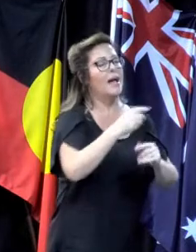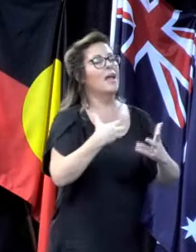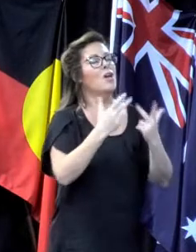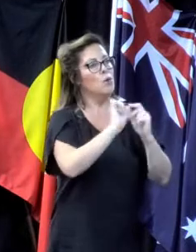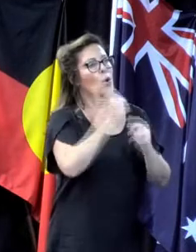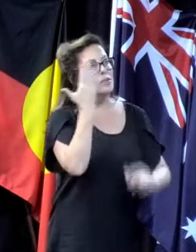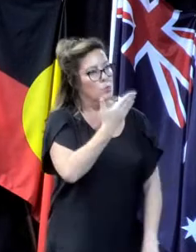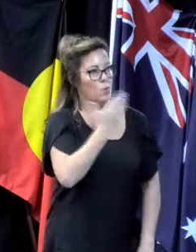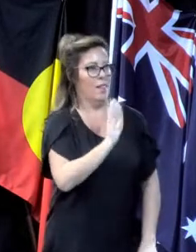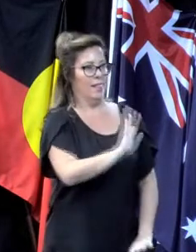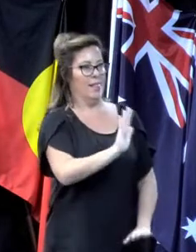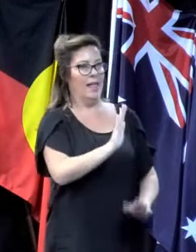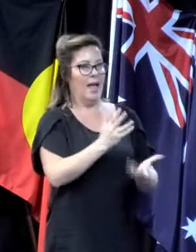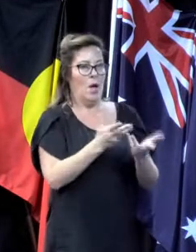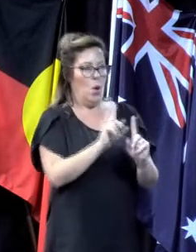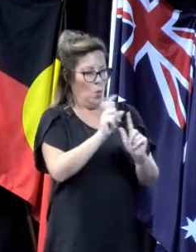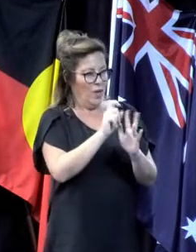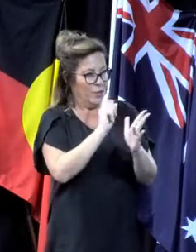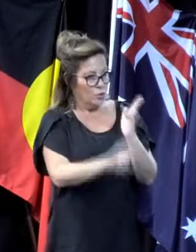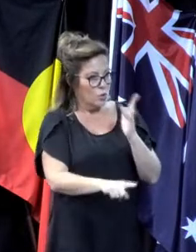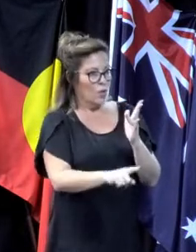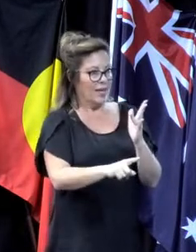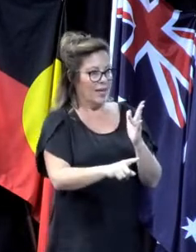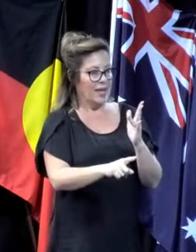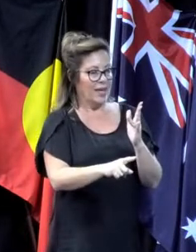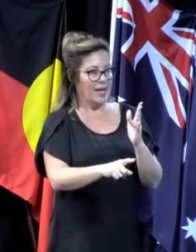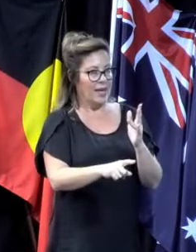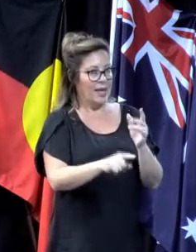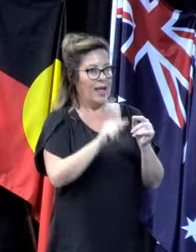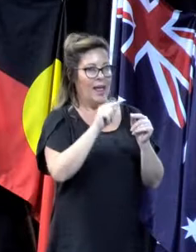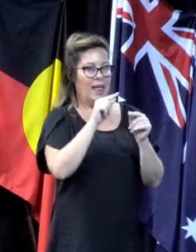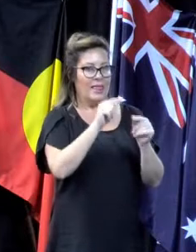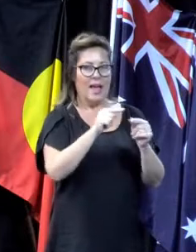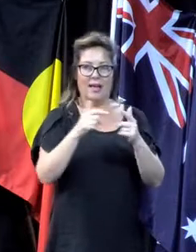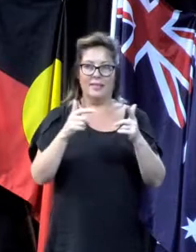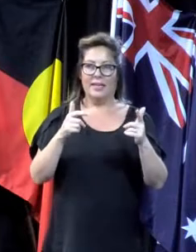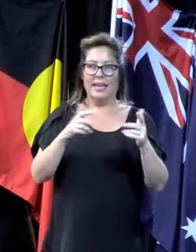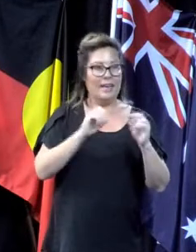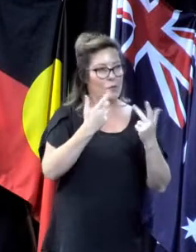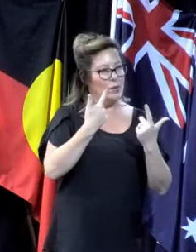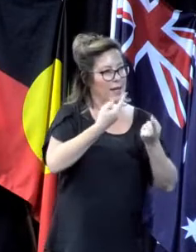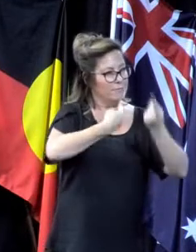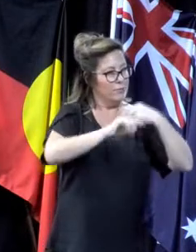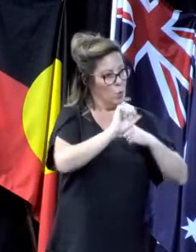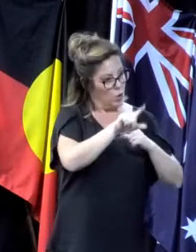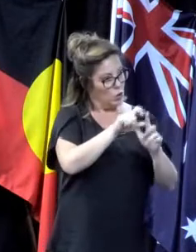to where it is now, which might give us an indication of what's lacking or not there for some of the other schools?